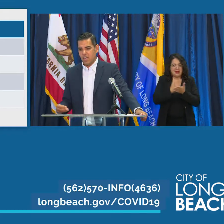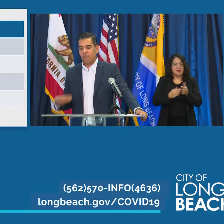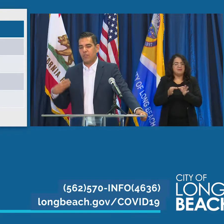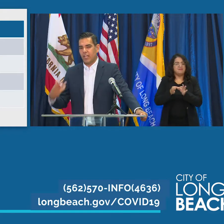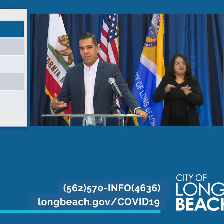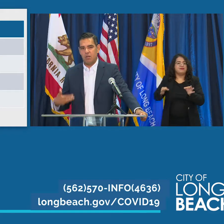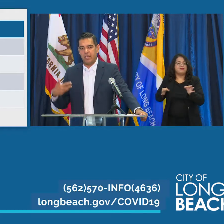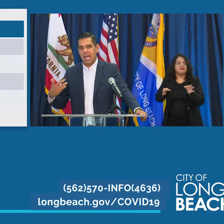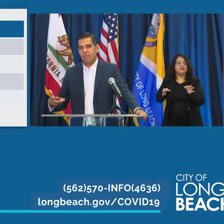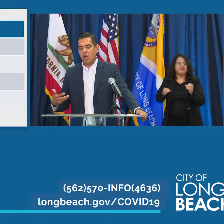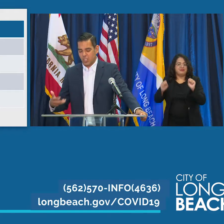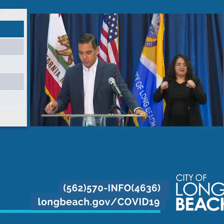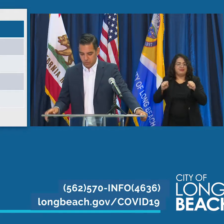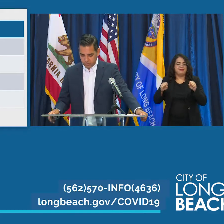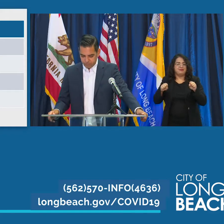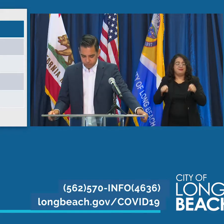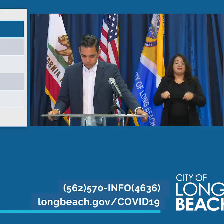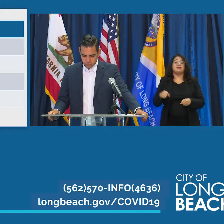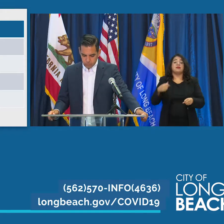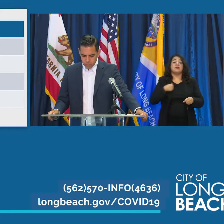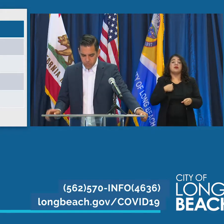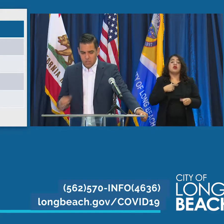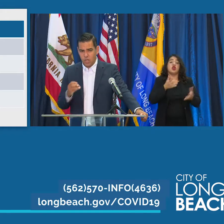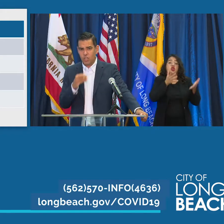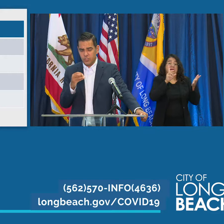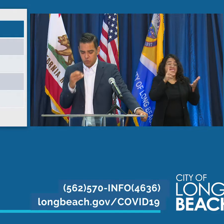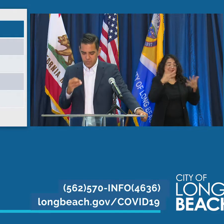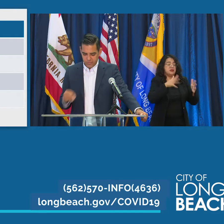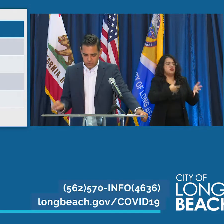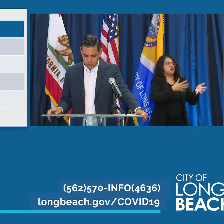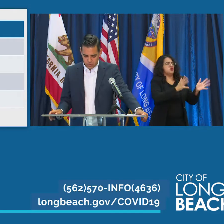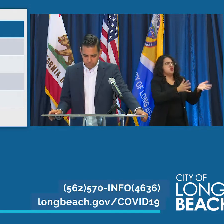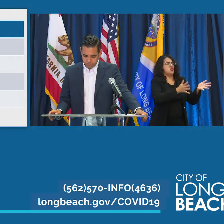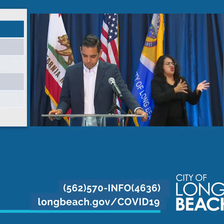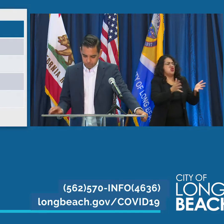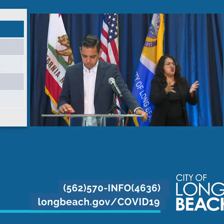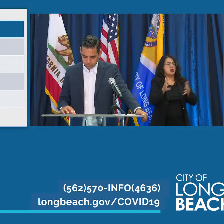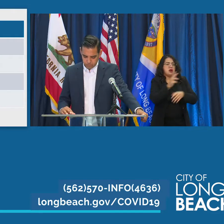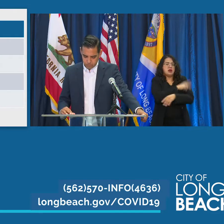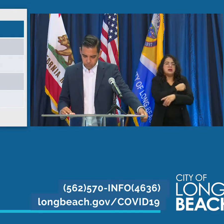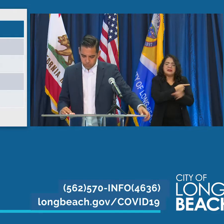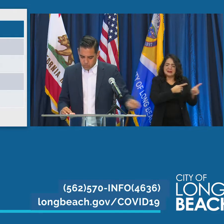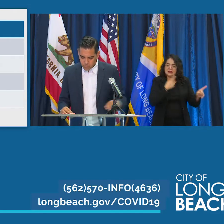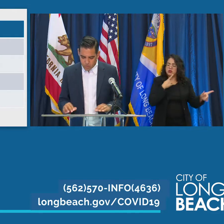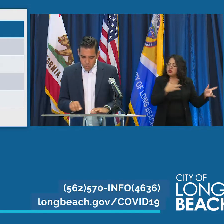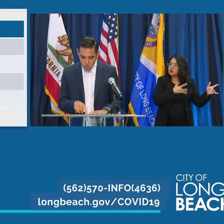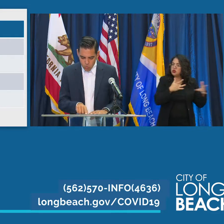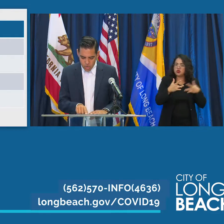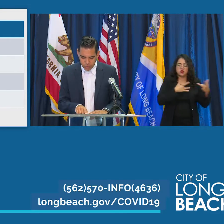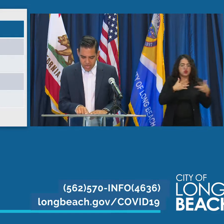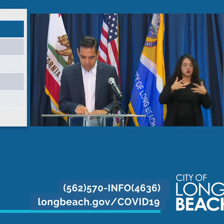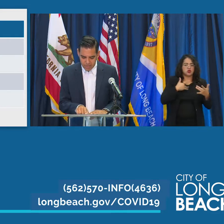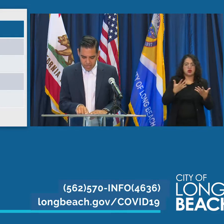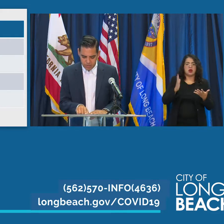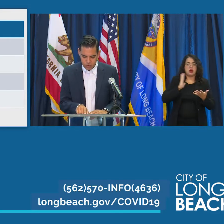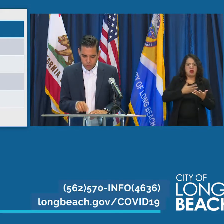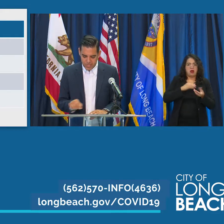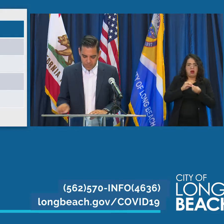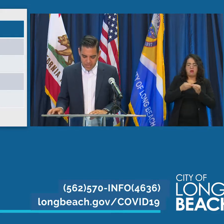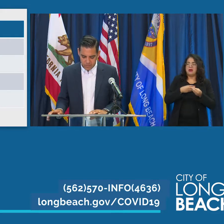everything I'm hearing out of our hospitals, they are concerned about this issue. We also have surge bed capacity